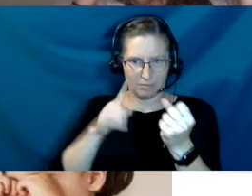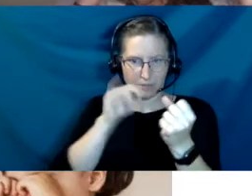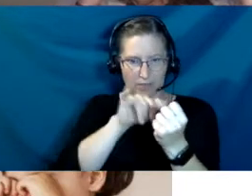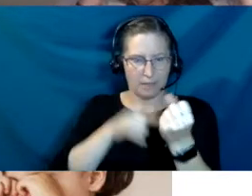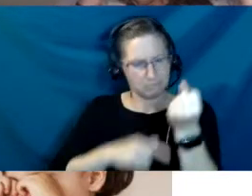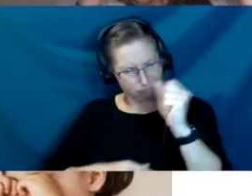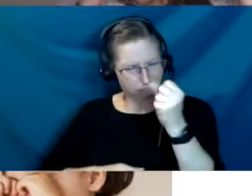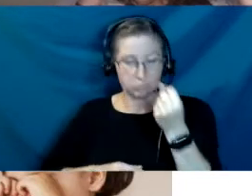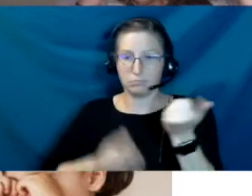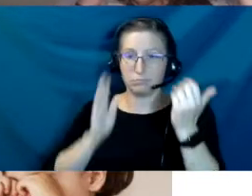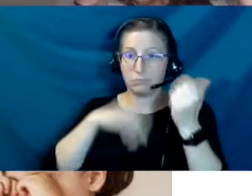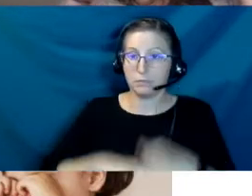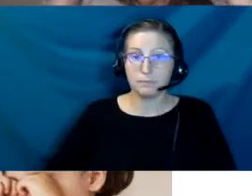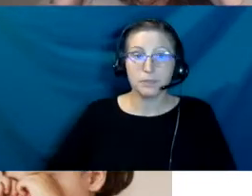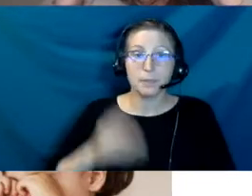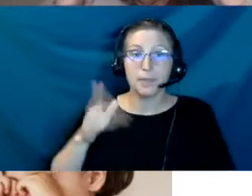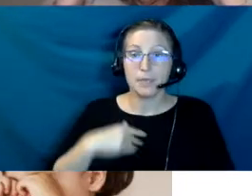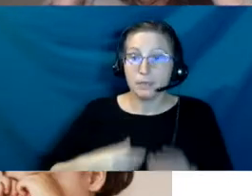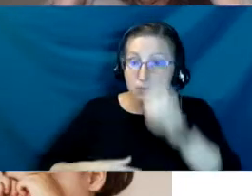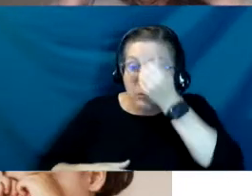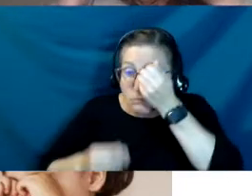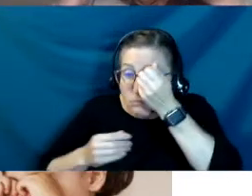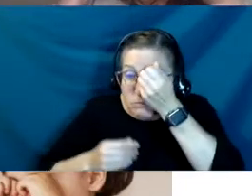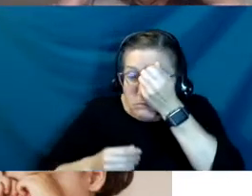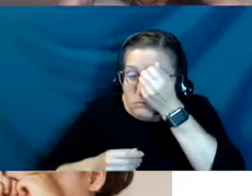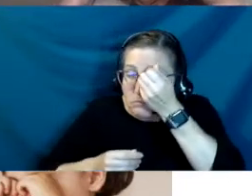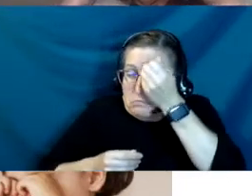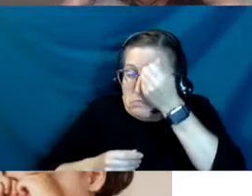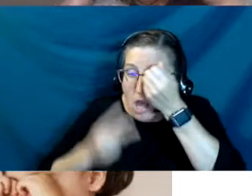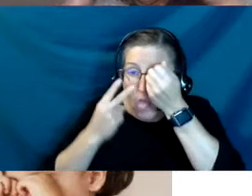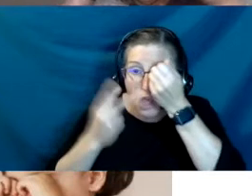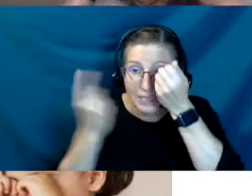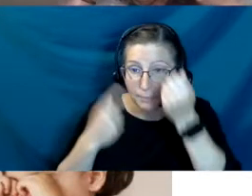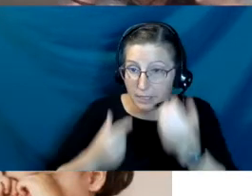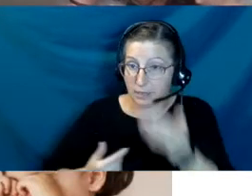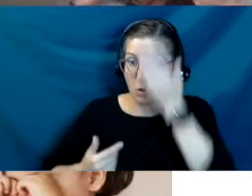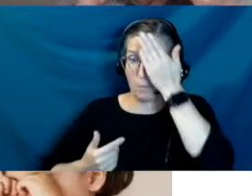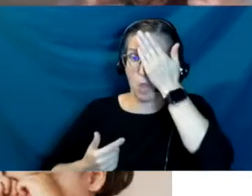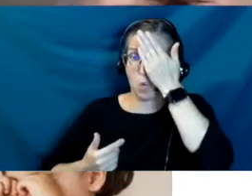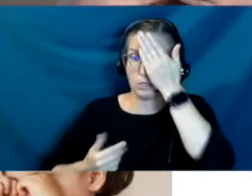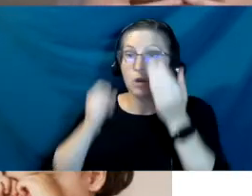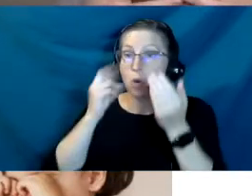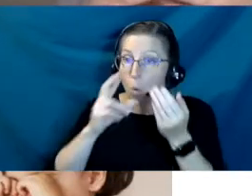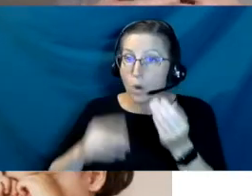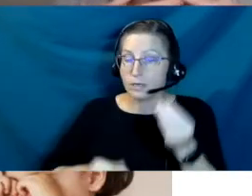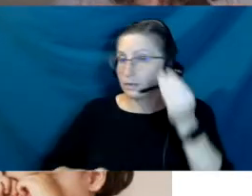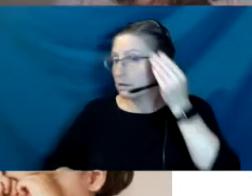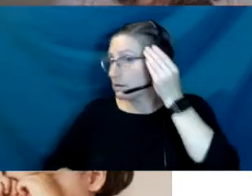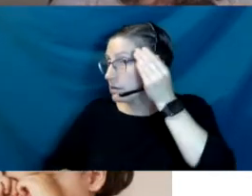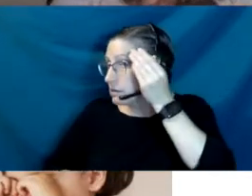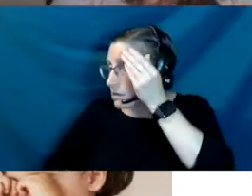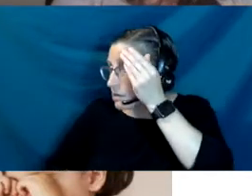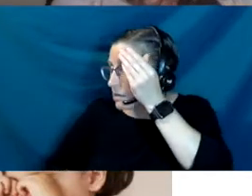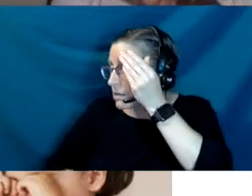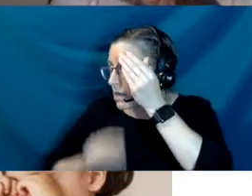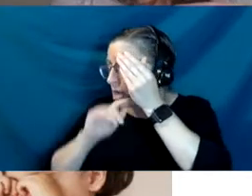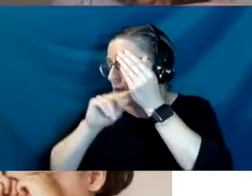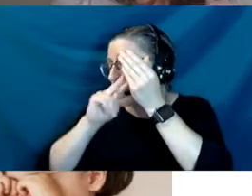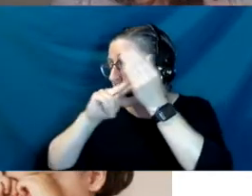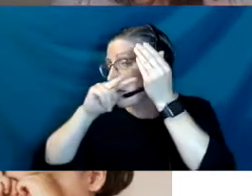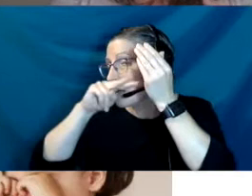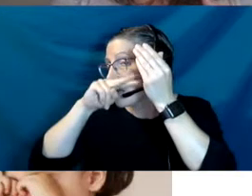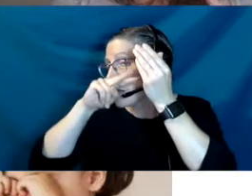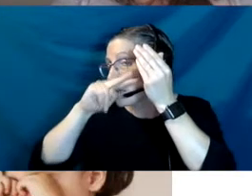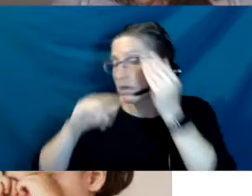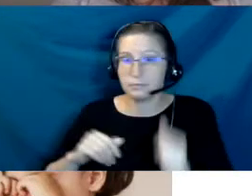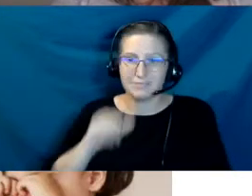their face, or even at like a different angle than what you would typically expect. Additionally,